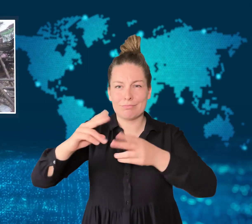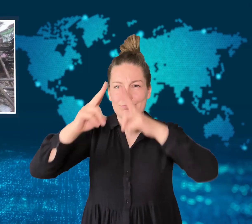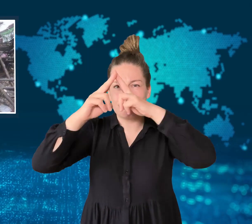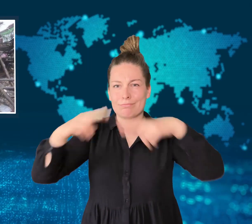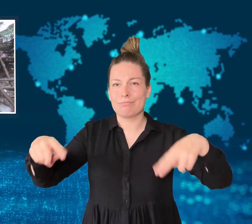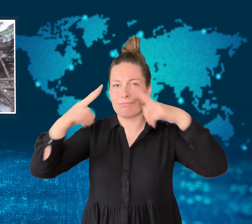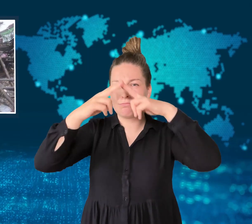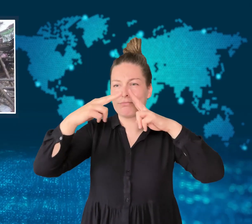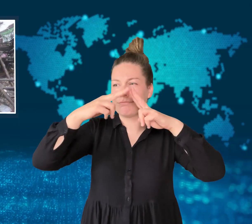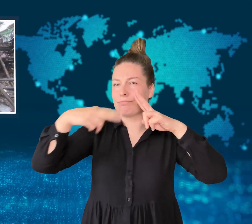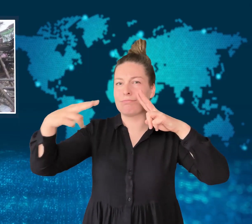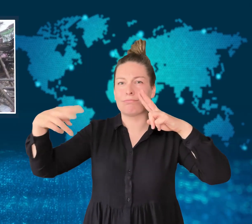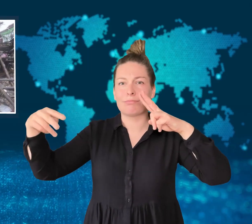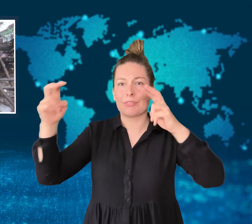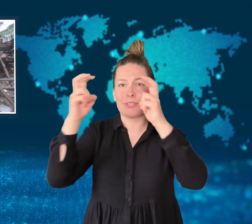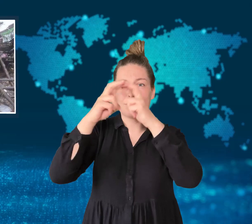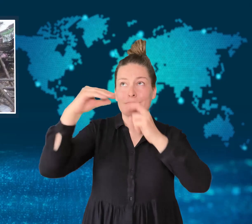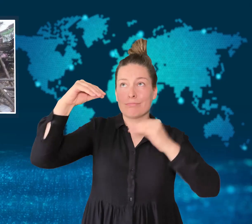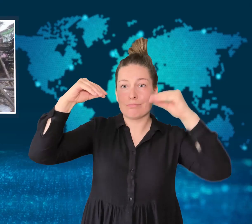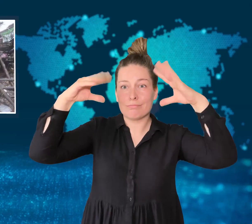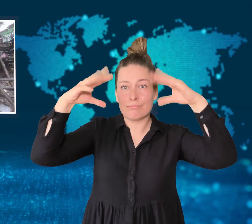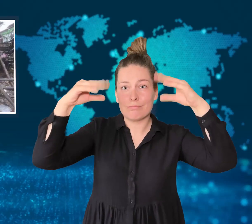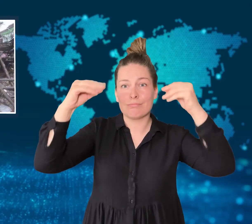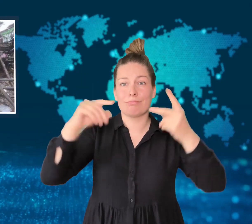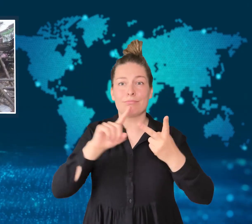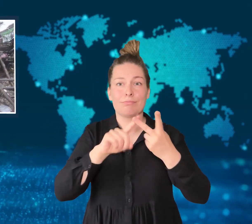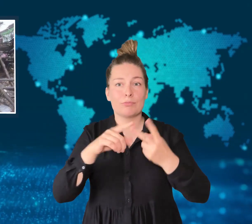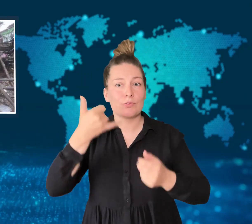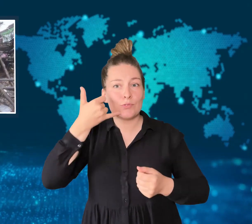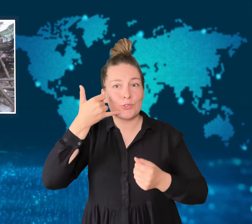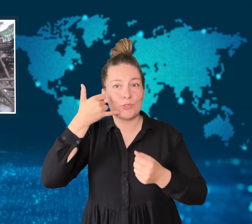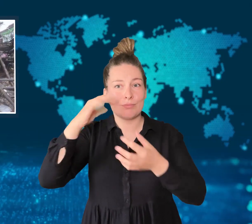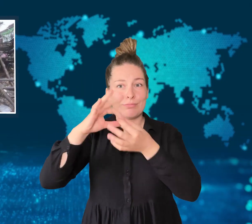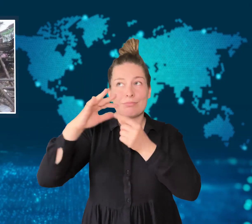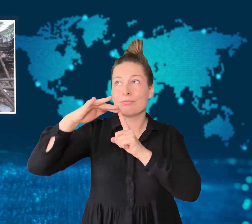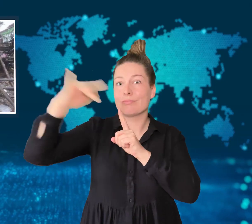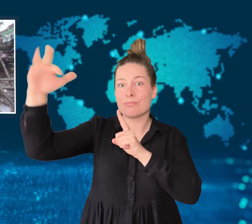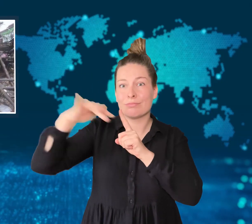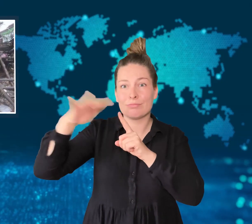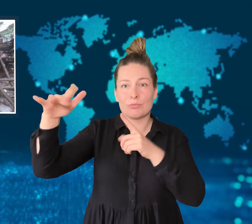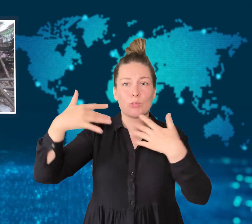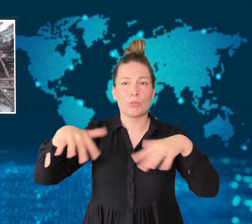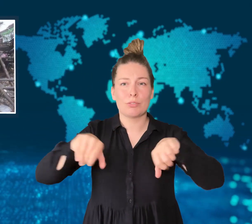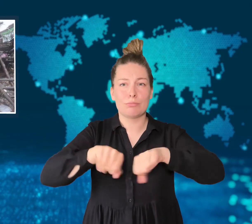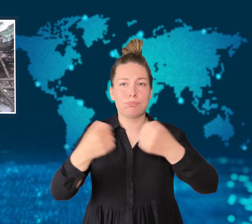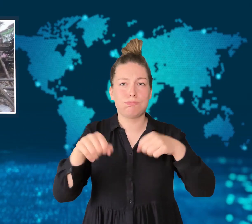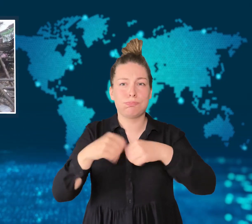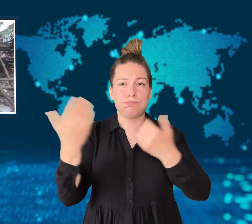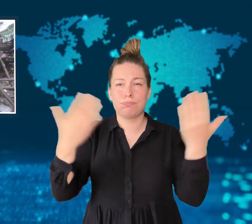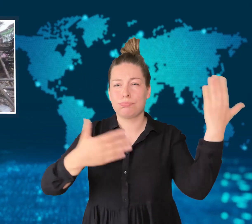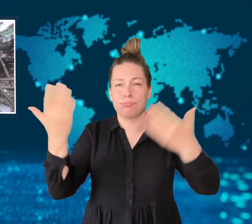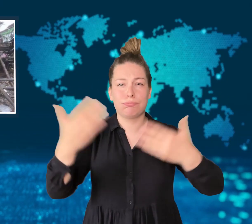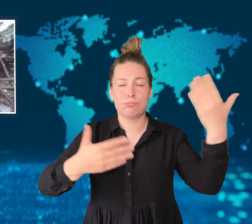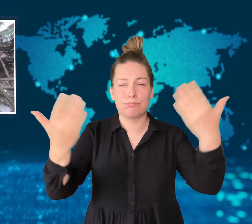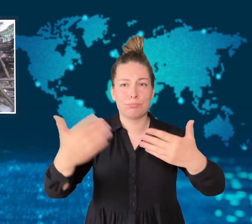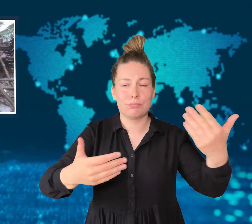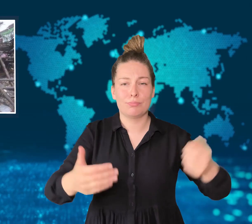One climate scientist said cyclones in the area have become more intense because of